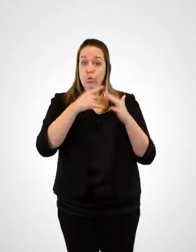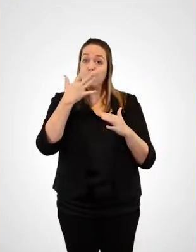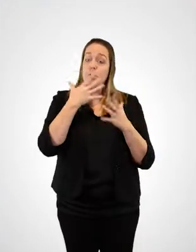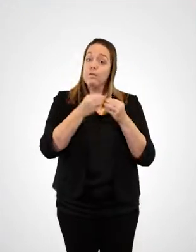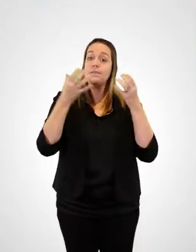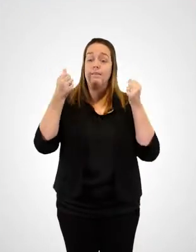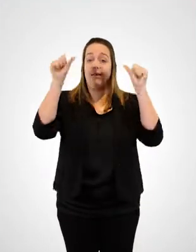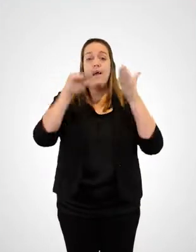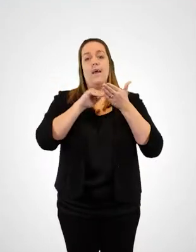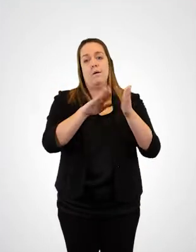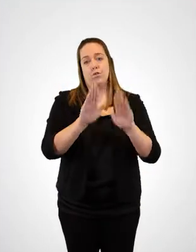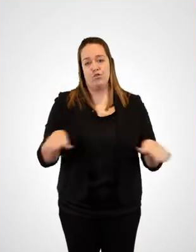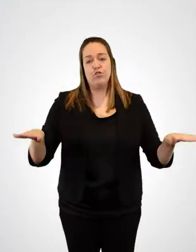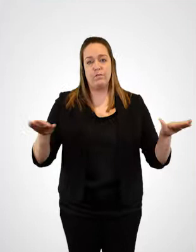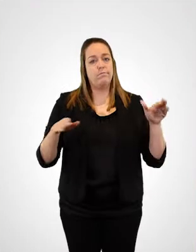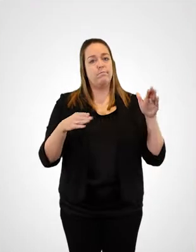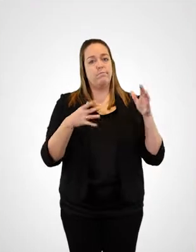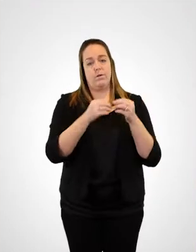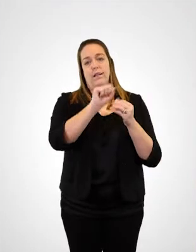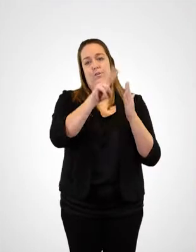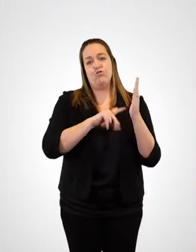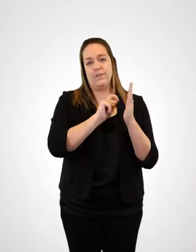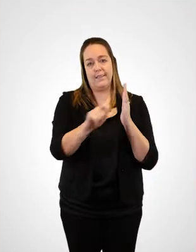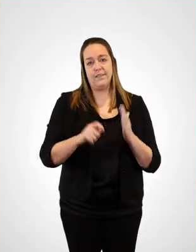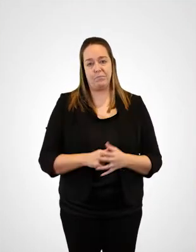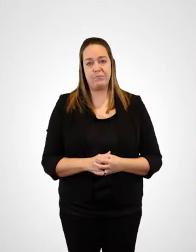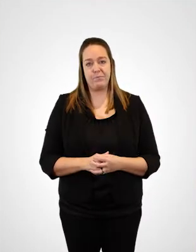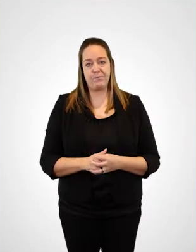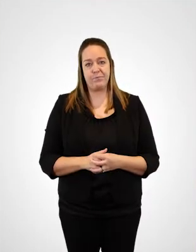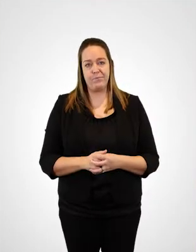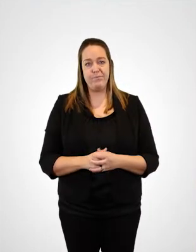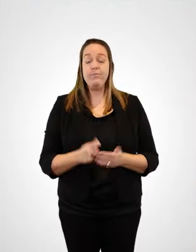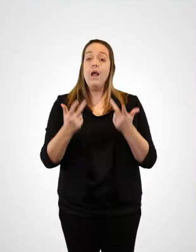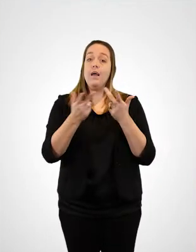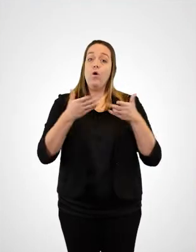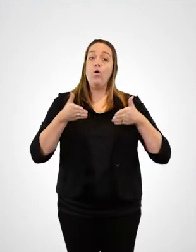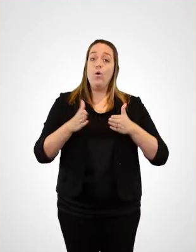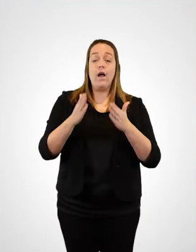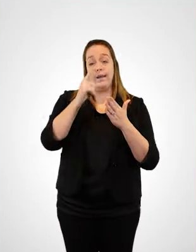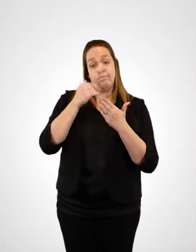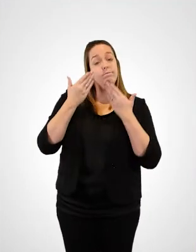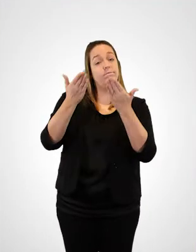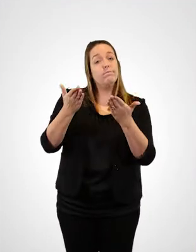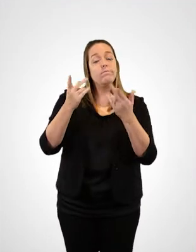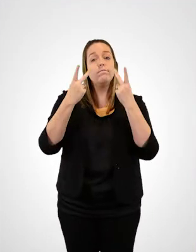in helping children on the path to literacy. Another way in which you can provide visual access to spoken English